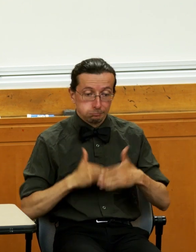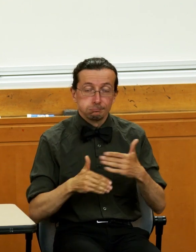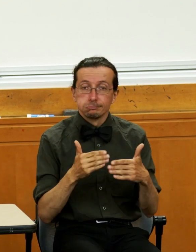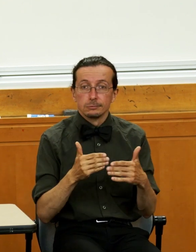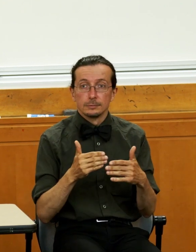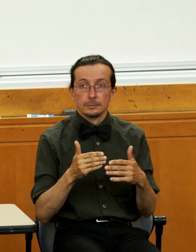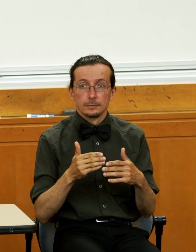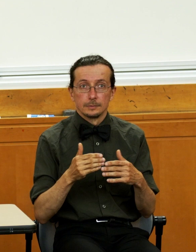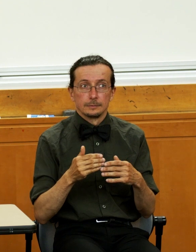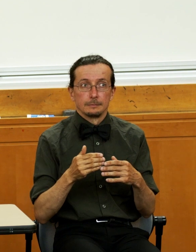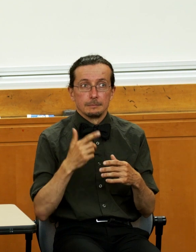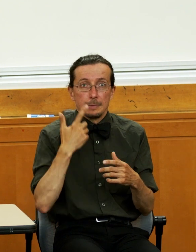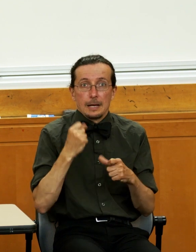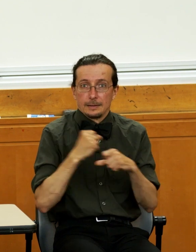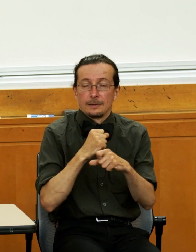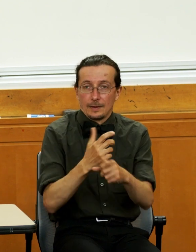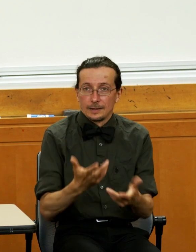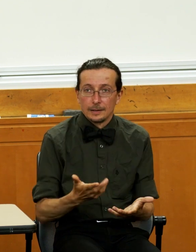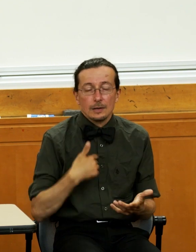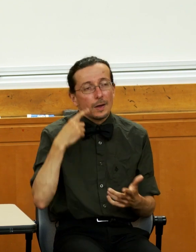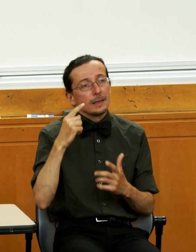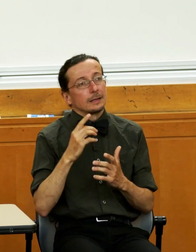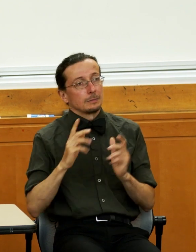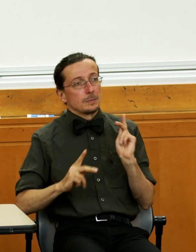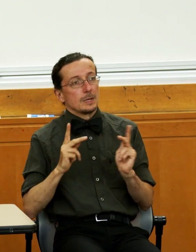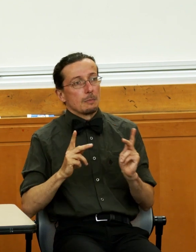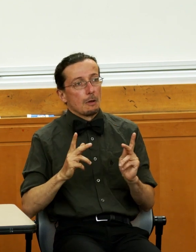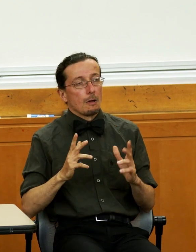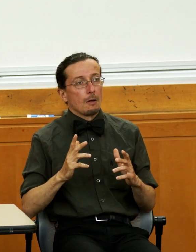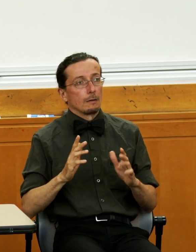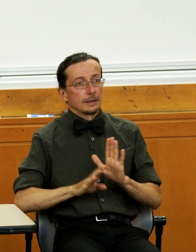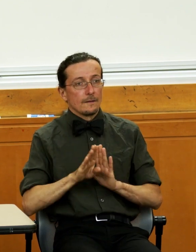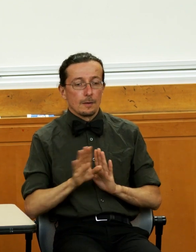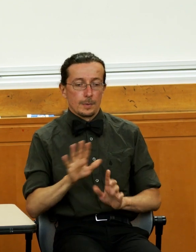is continuing. So, I think people cultivate their own sense of belonging and I think that's sort